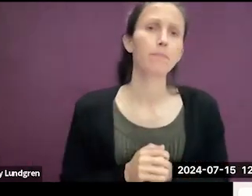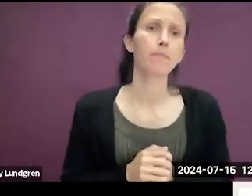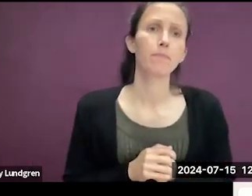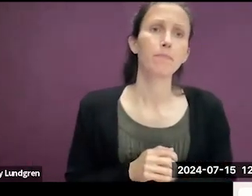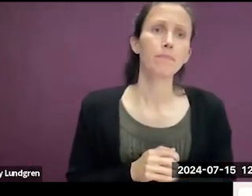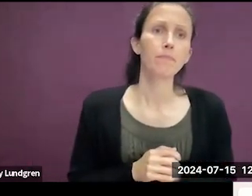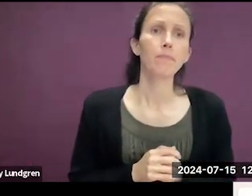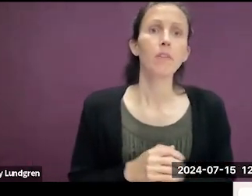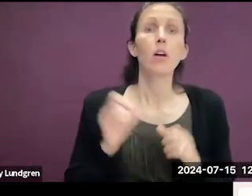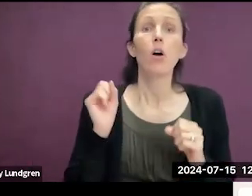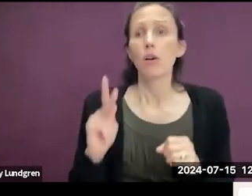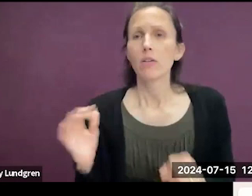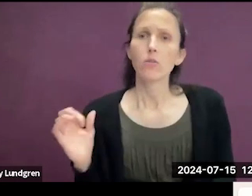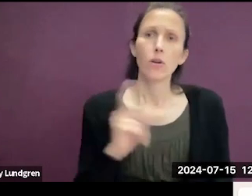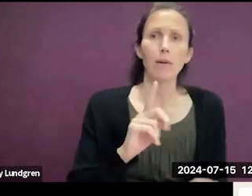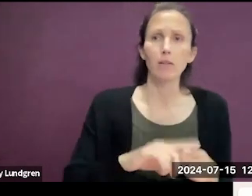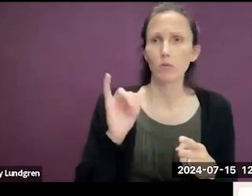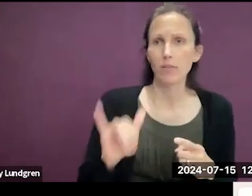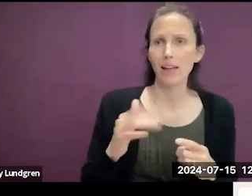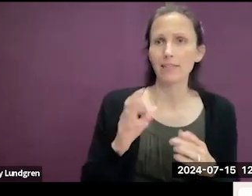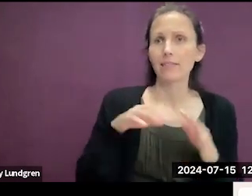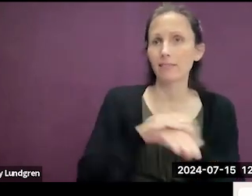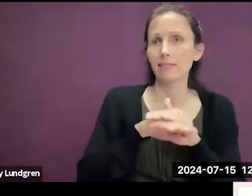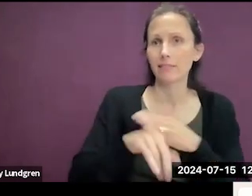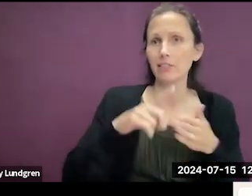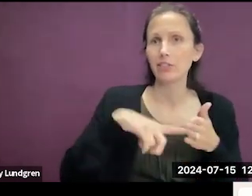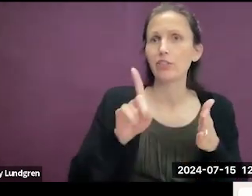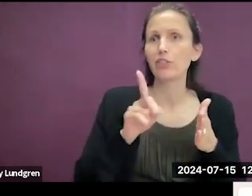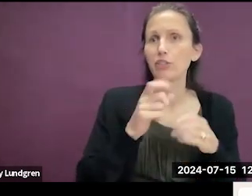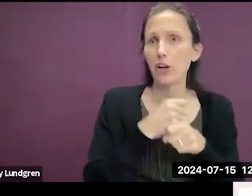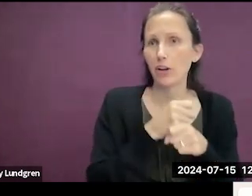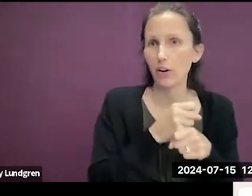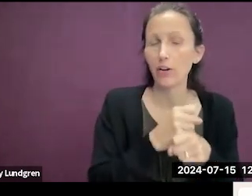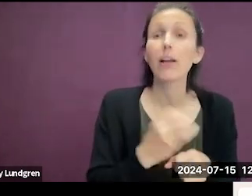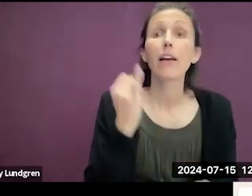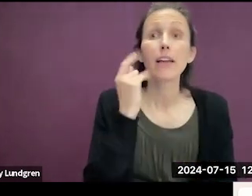So going back to that accessibility checker, if you leave it running while you work, you'll see down here,